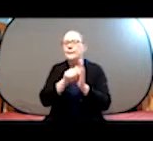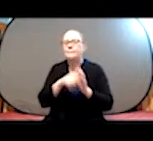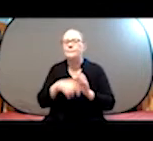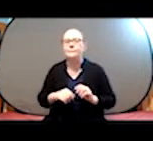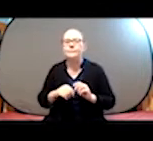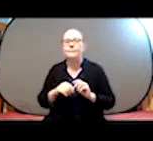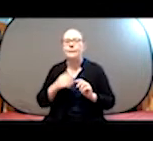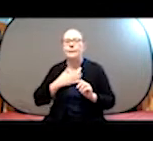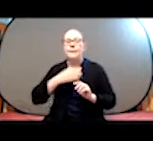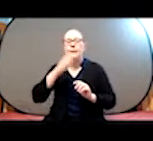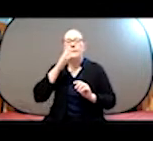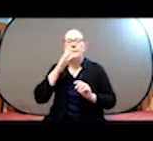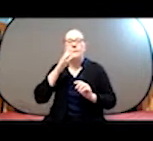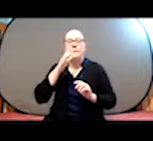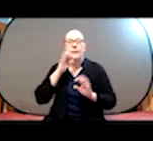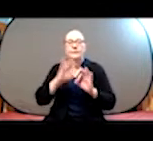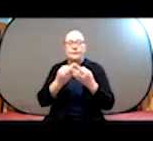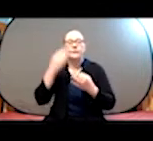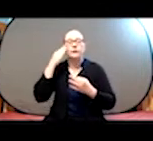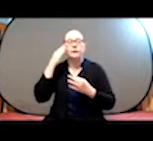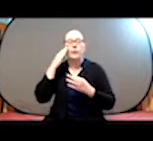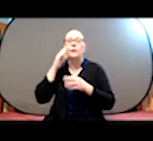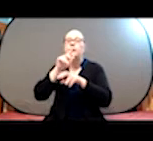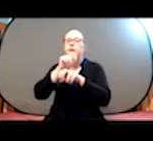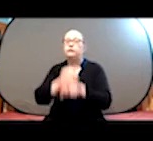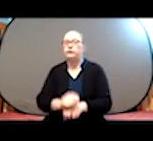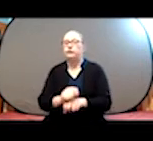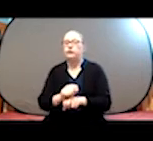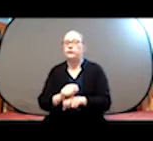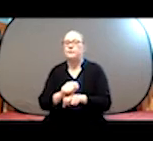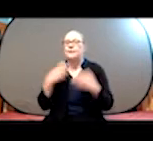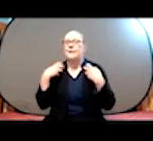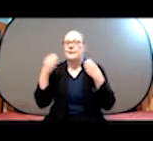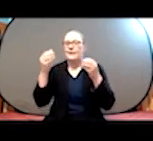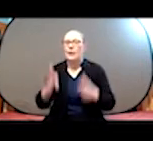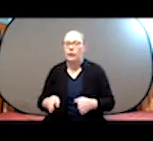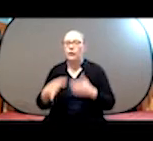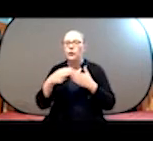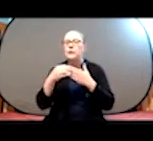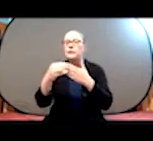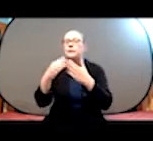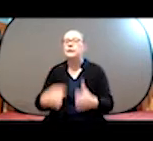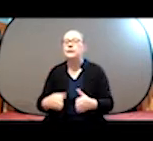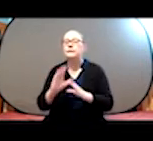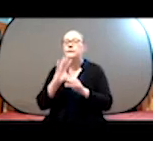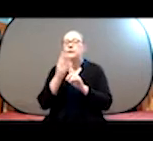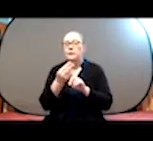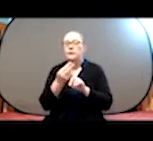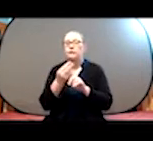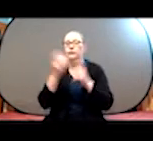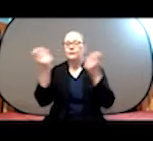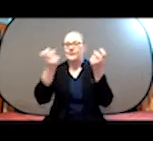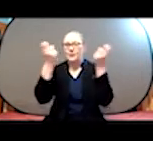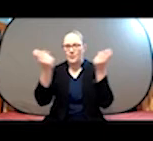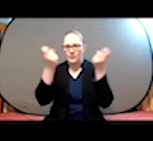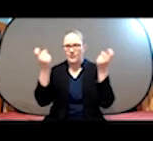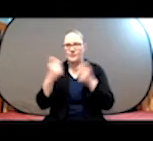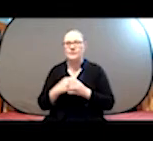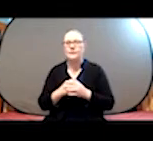was very well known as a traditional healer and leader of cultural ceremonies and again just so